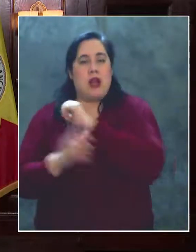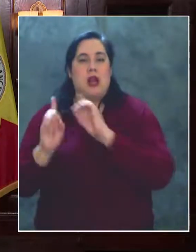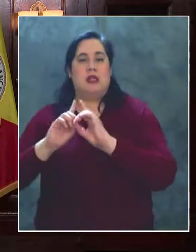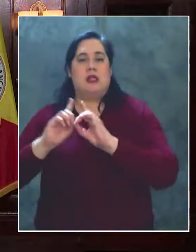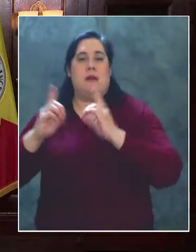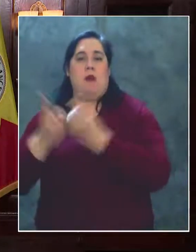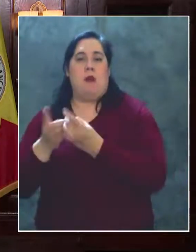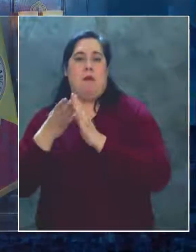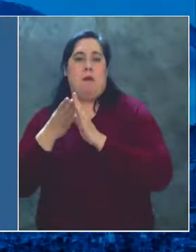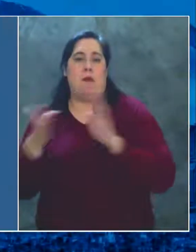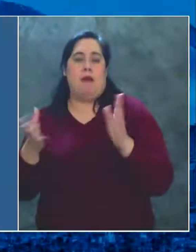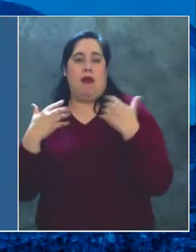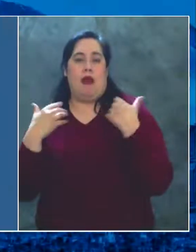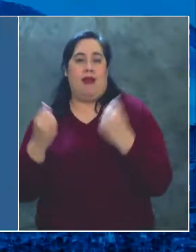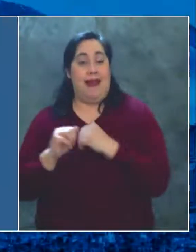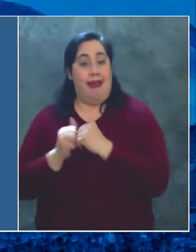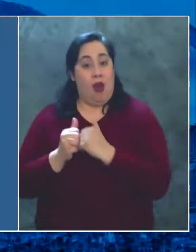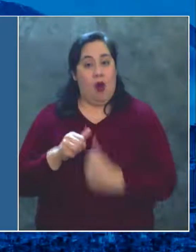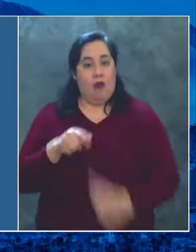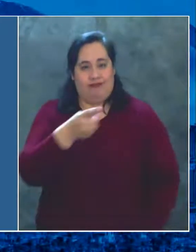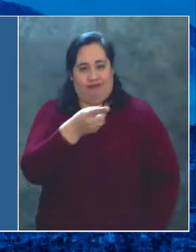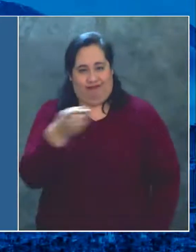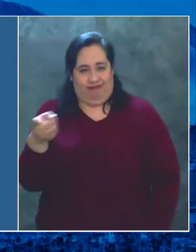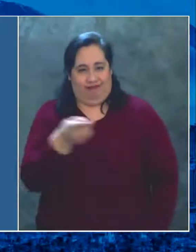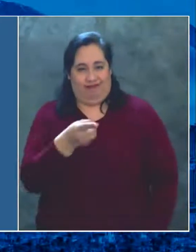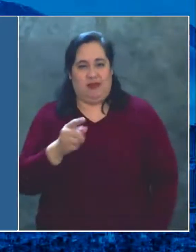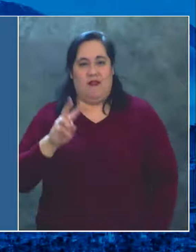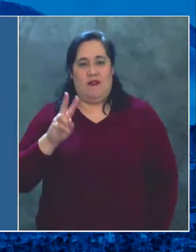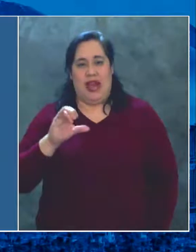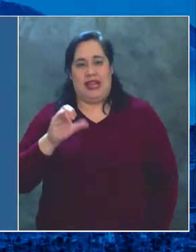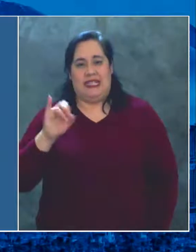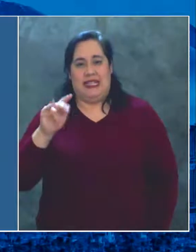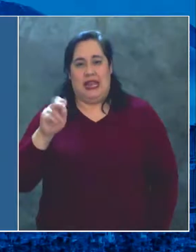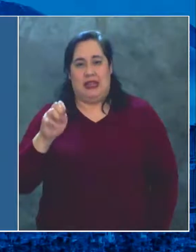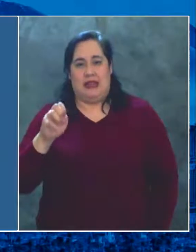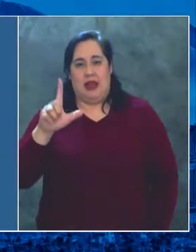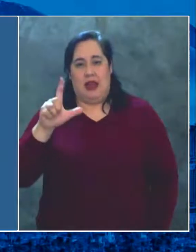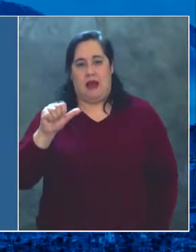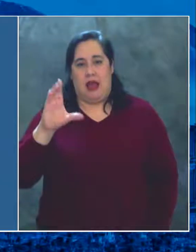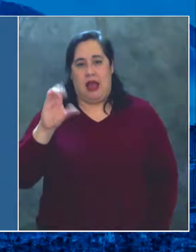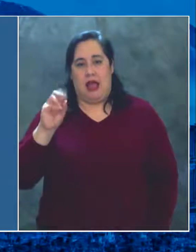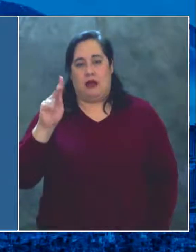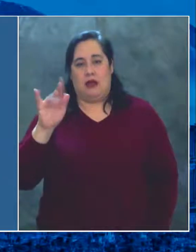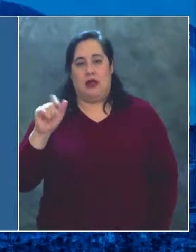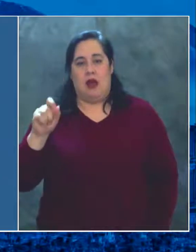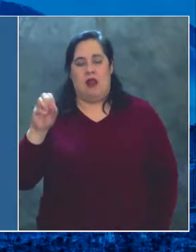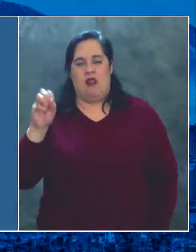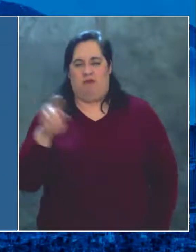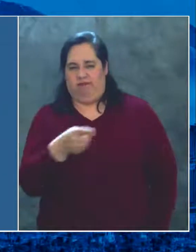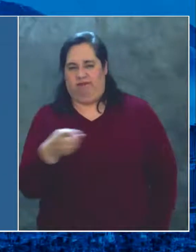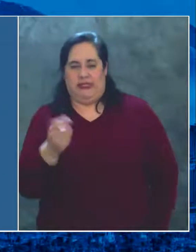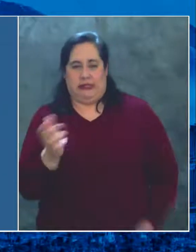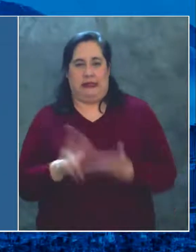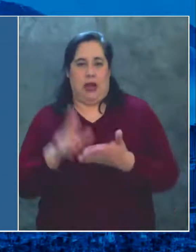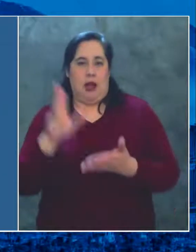FROM THE COUNTY HEALTH, AT VACCINATEL.A.COUNTY.COM.